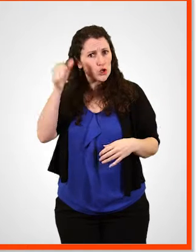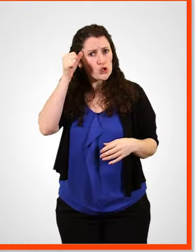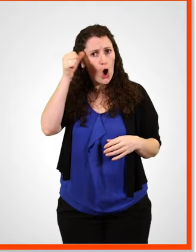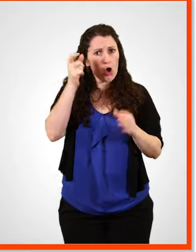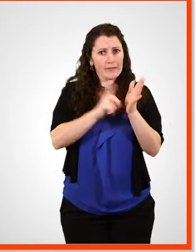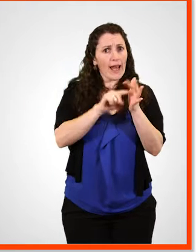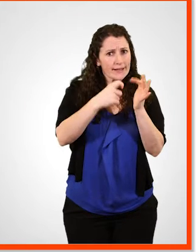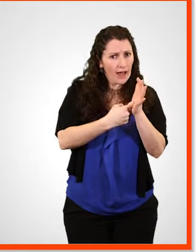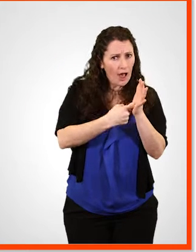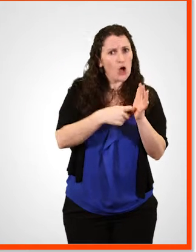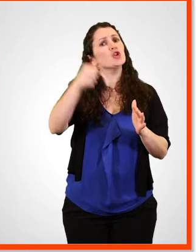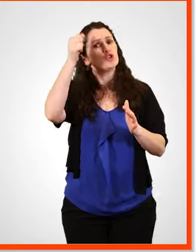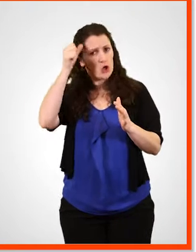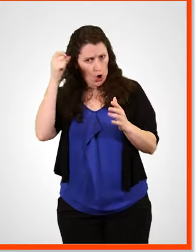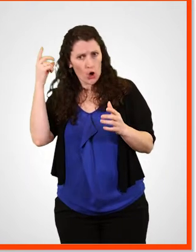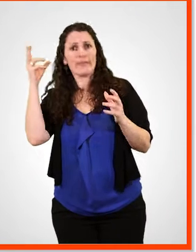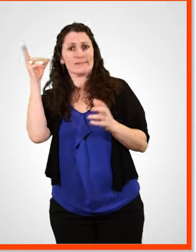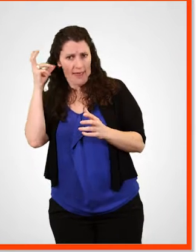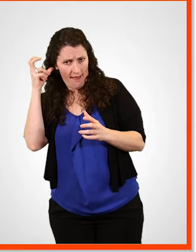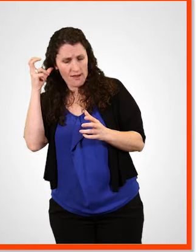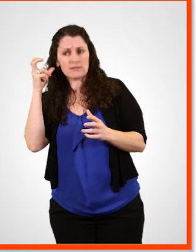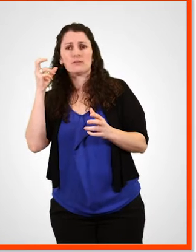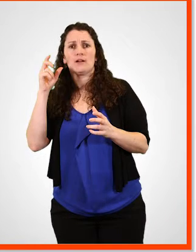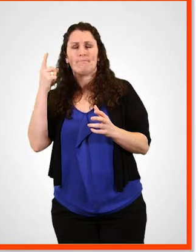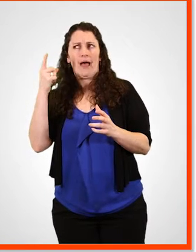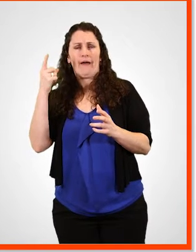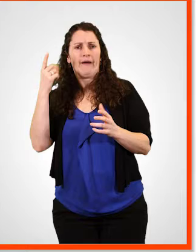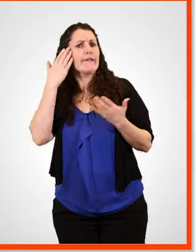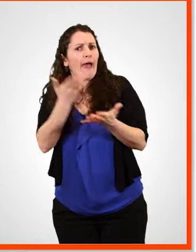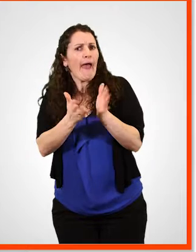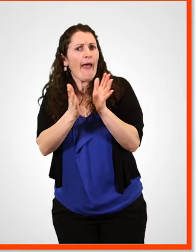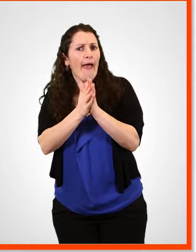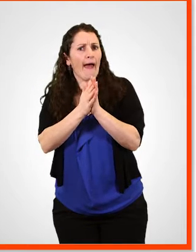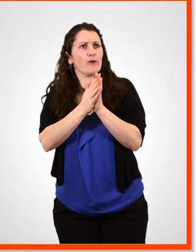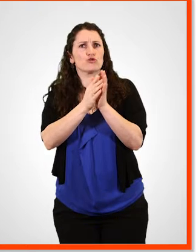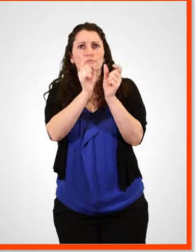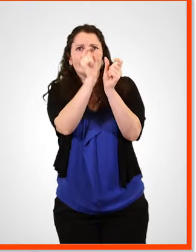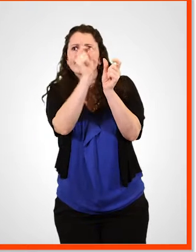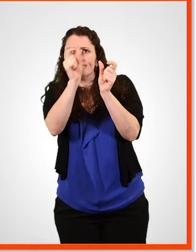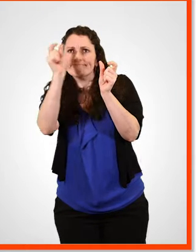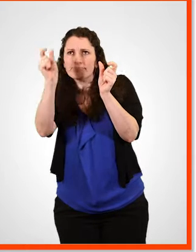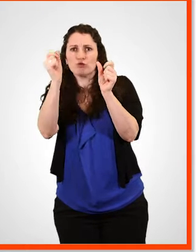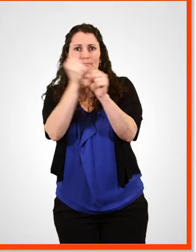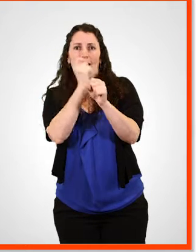so we need to teach them how to blend the sounds to form words. This relies on that ability that was acquired